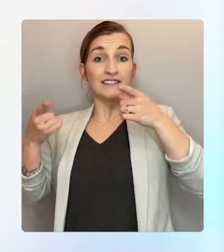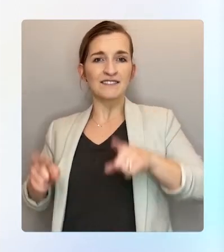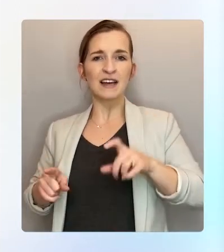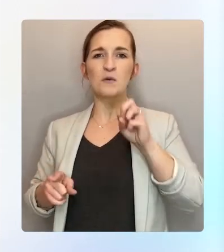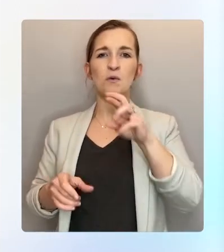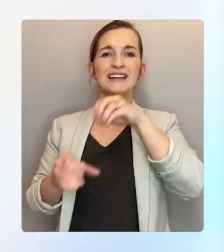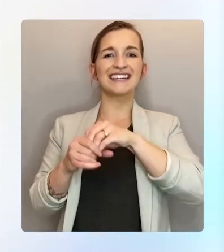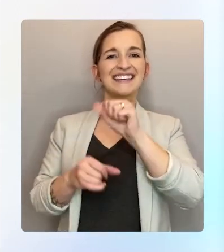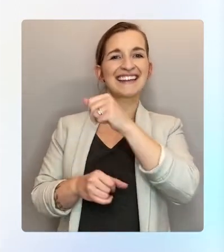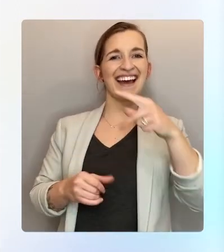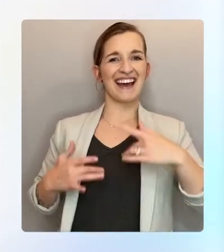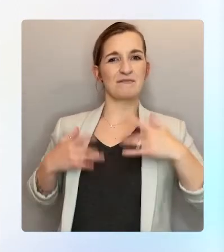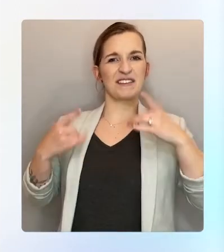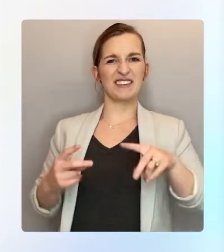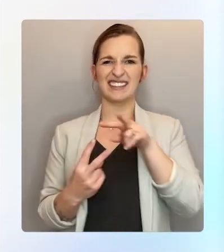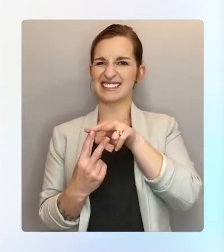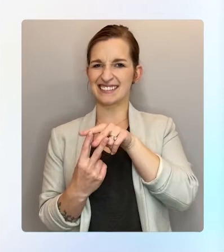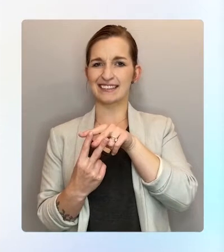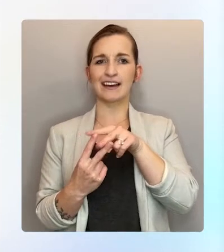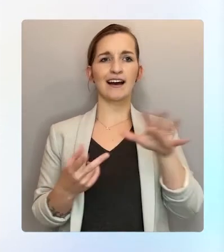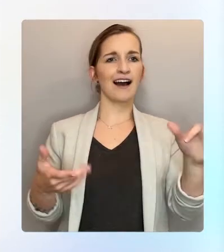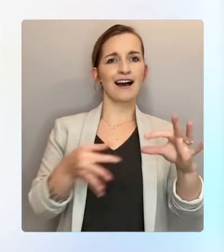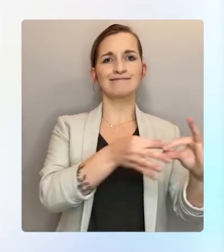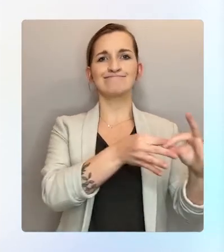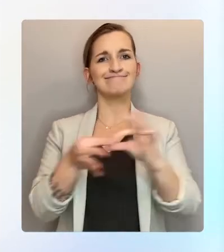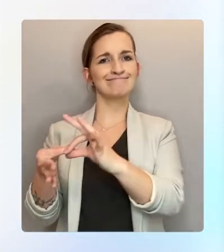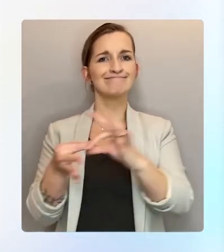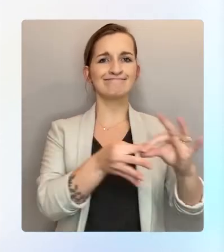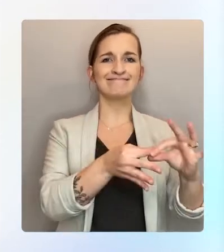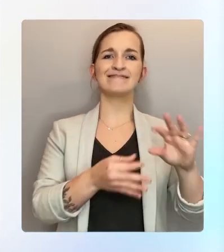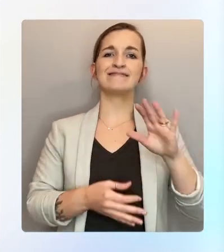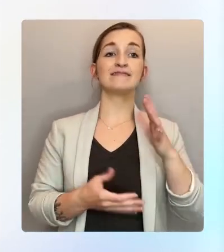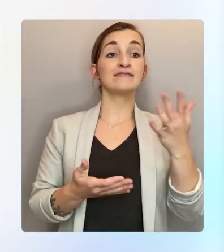Creating these tie-ins, for example, to a sporting event,